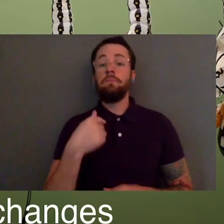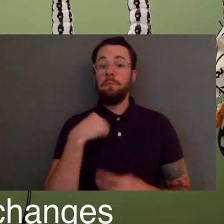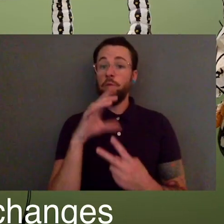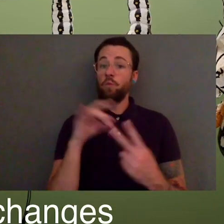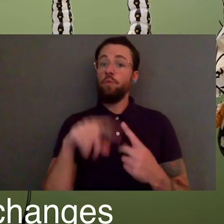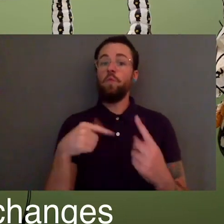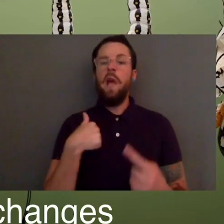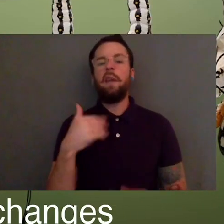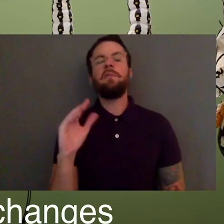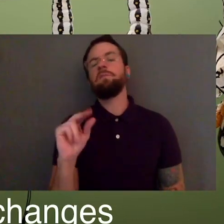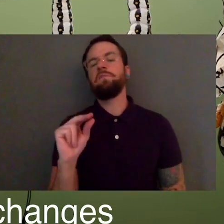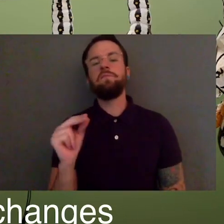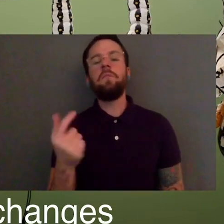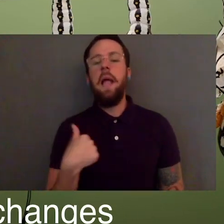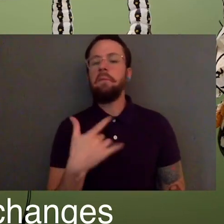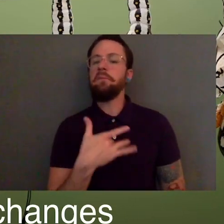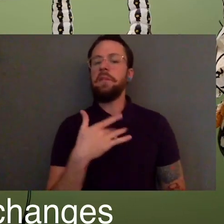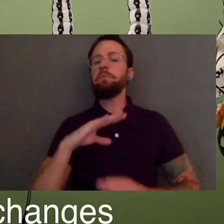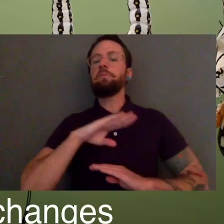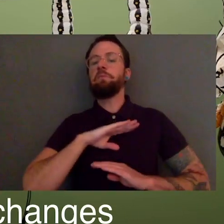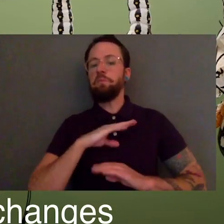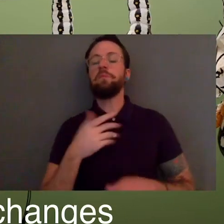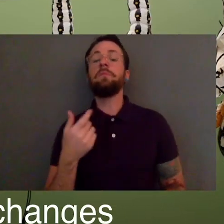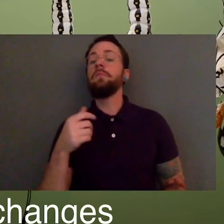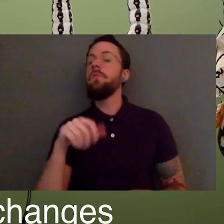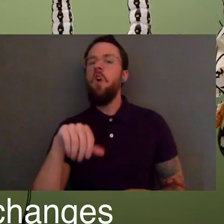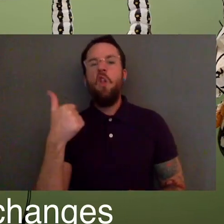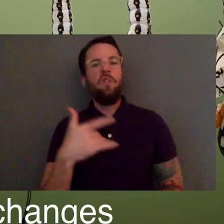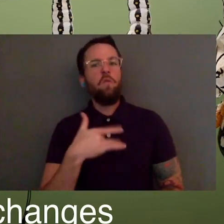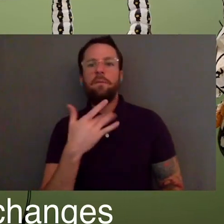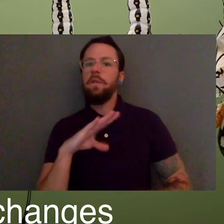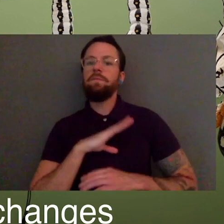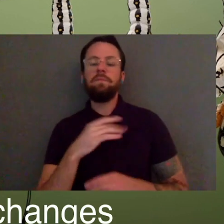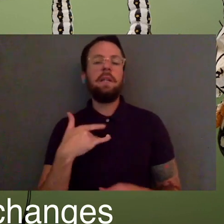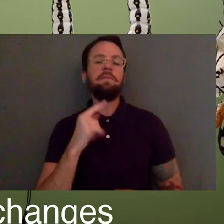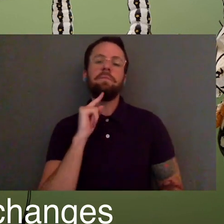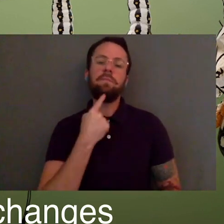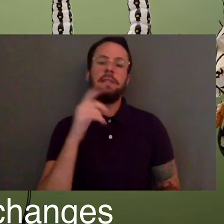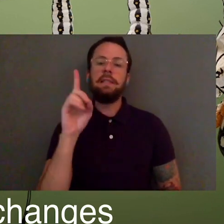You can Google bottom surgery yourself. I did not have that type of surgery.